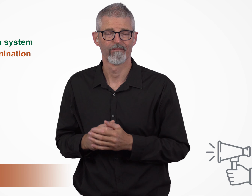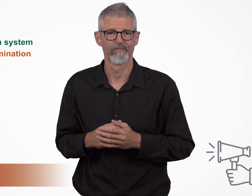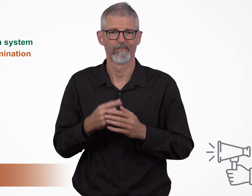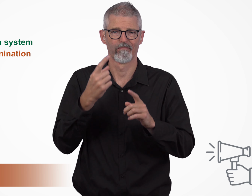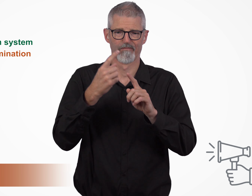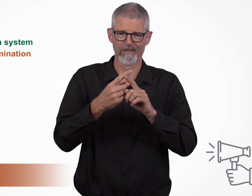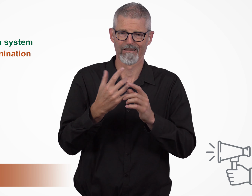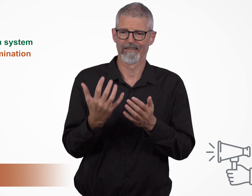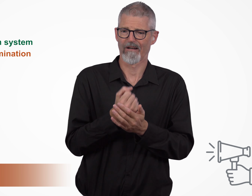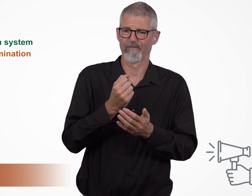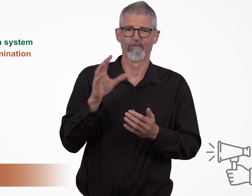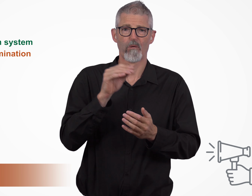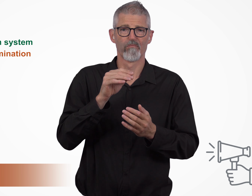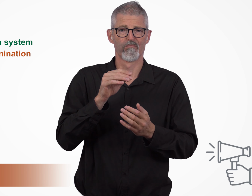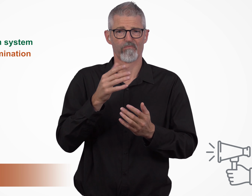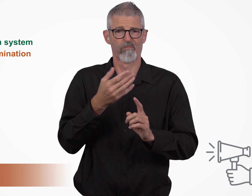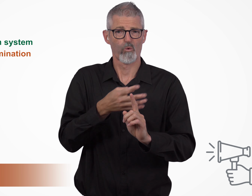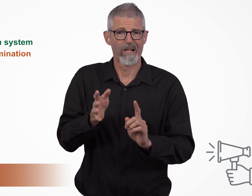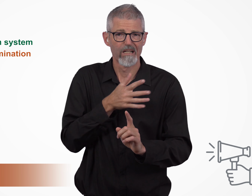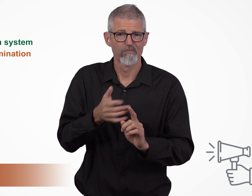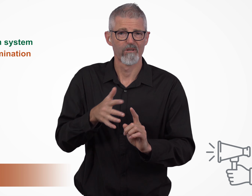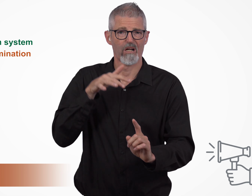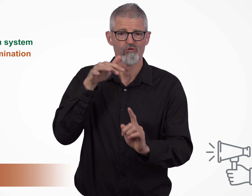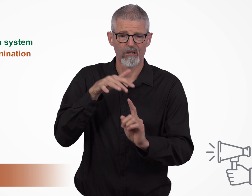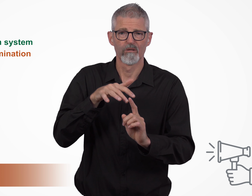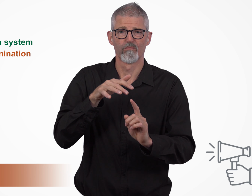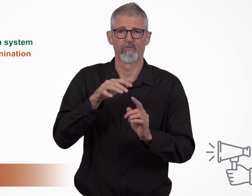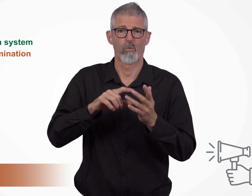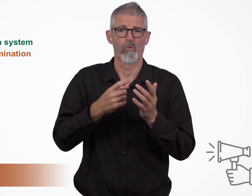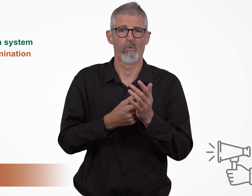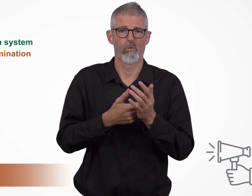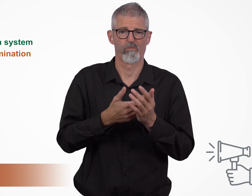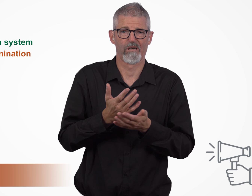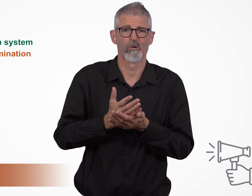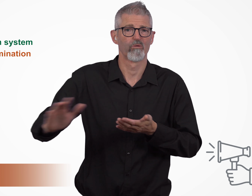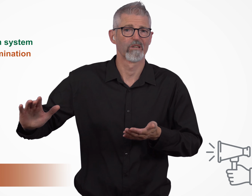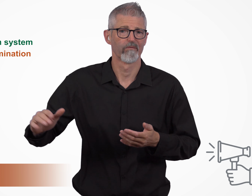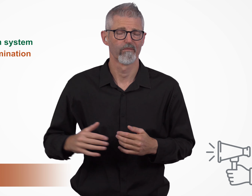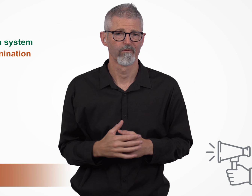in an environment free from bullying, harassment or exclusion.”